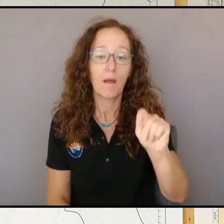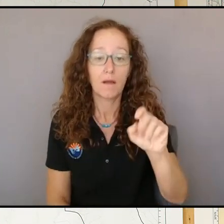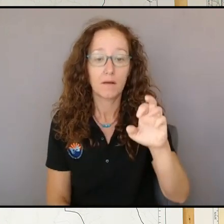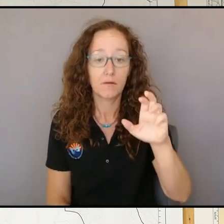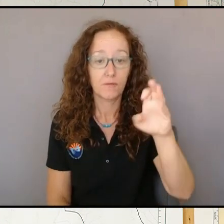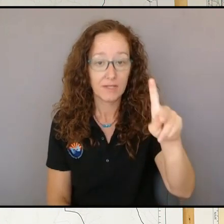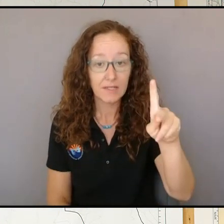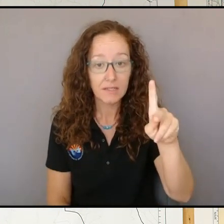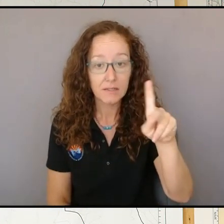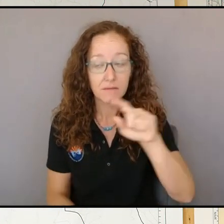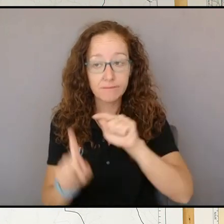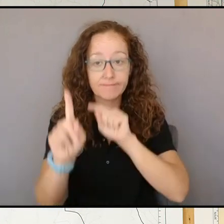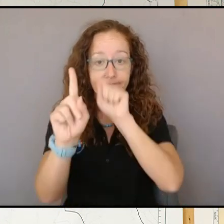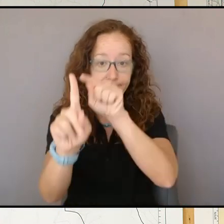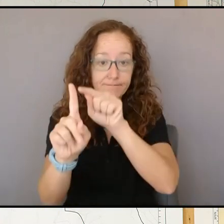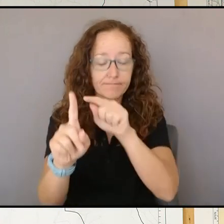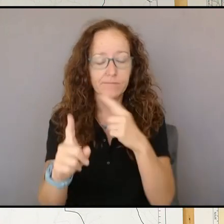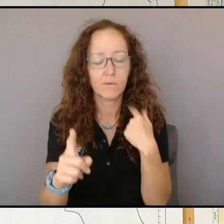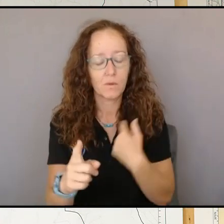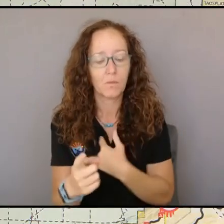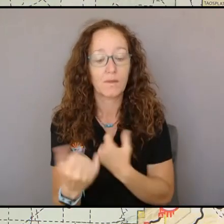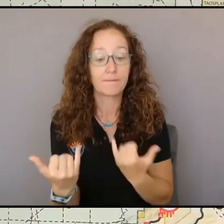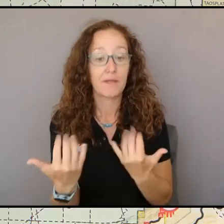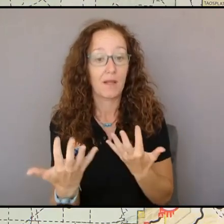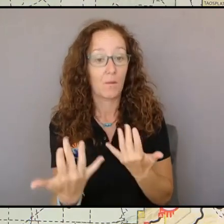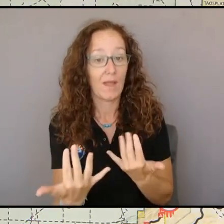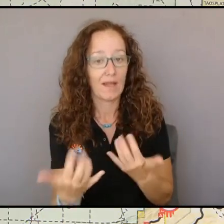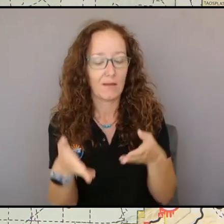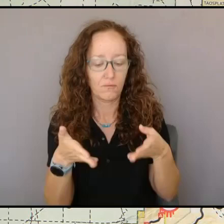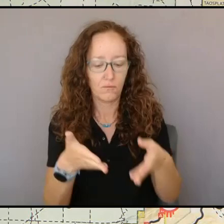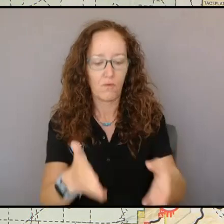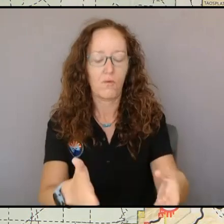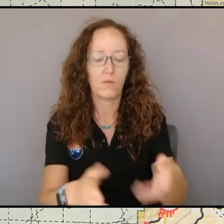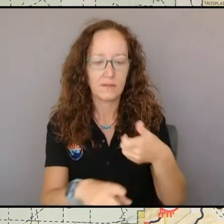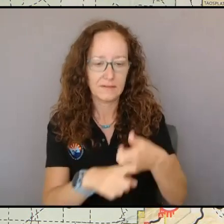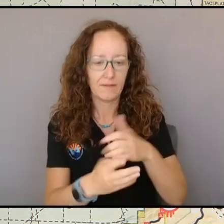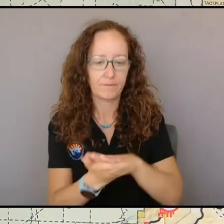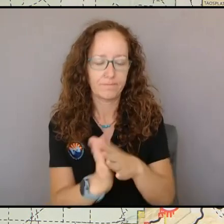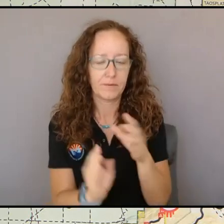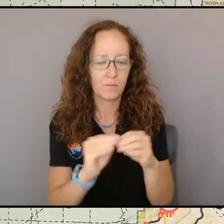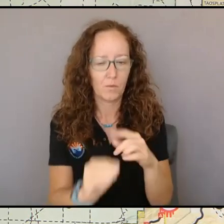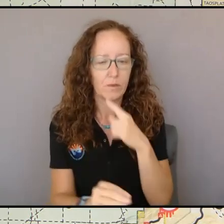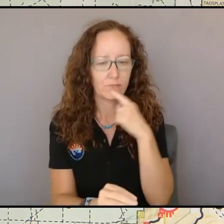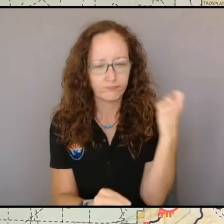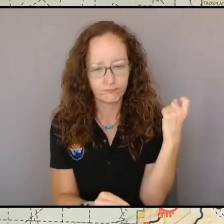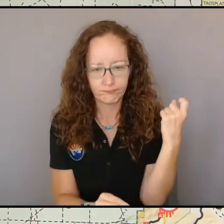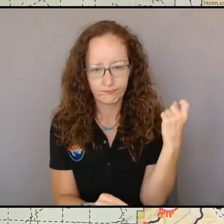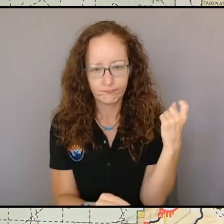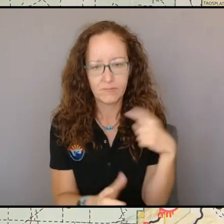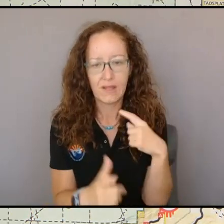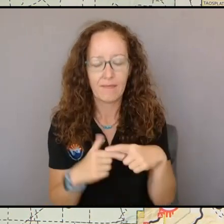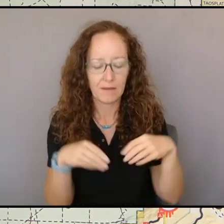are just waiting for the roadbed to dry out a little bit more so that we can place some gravel down to prevent any